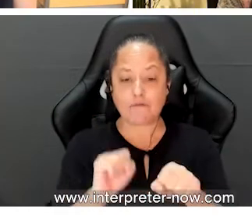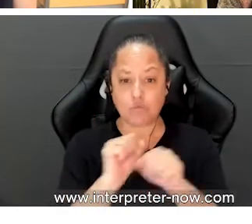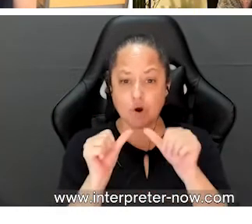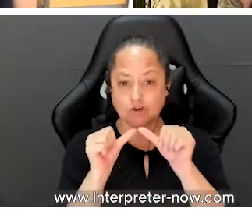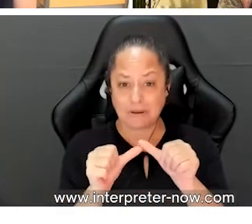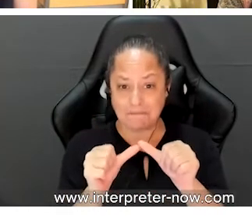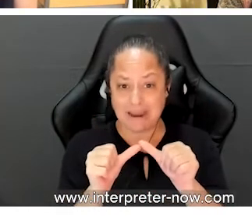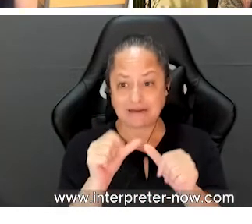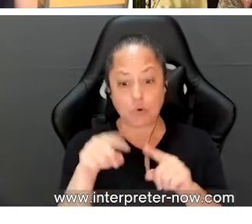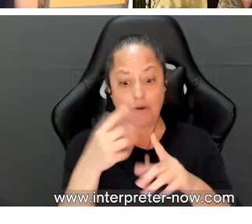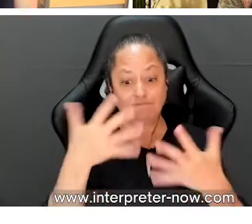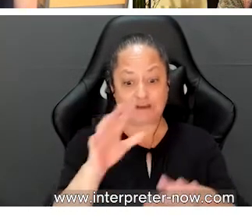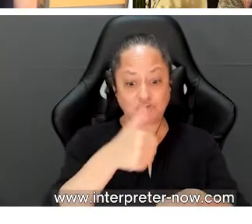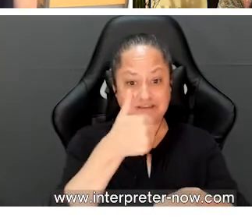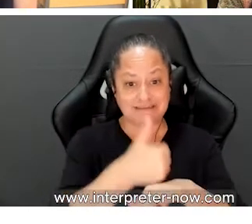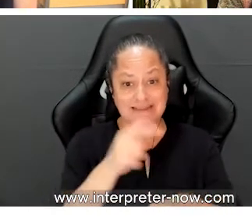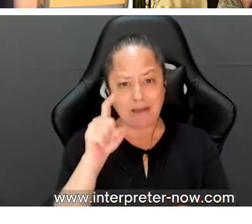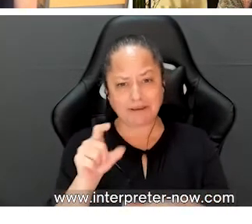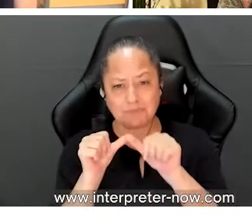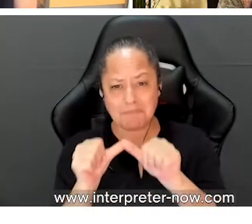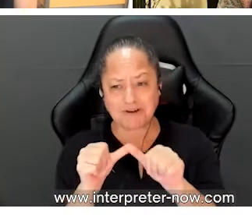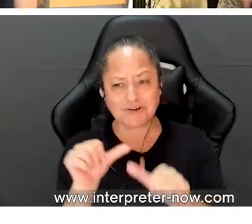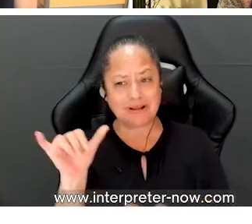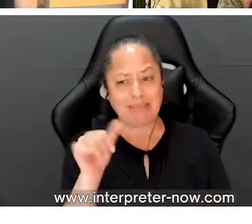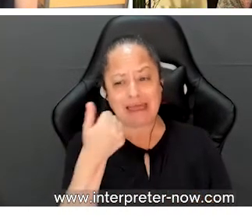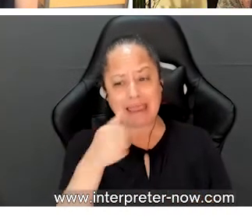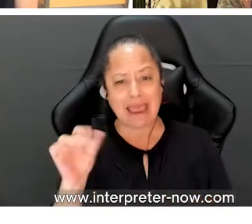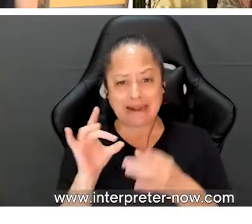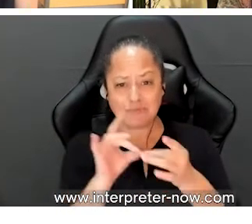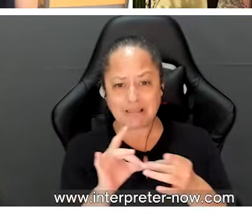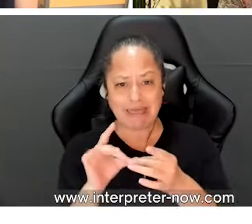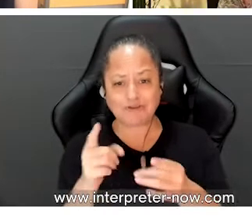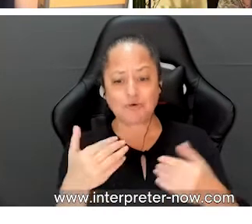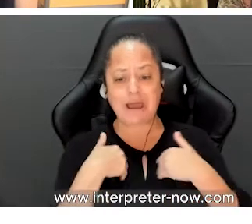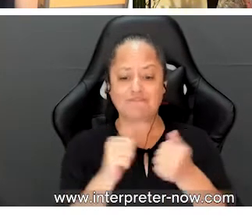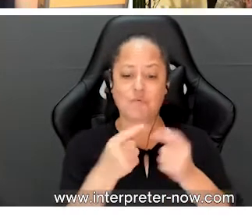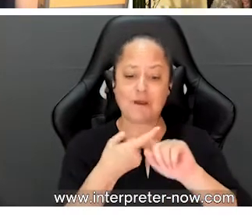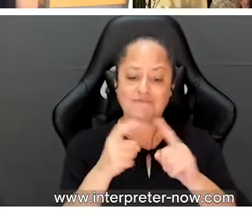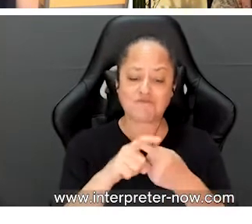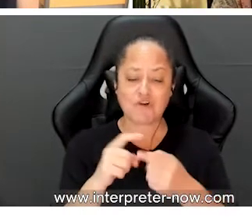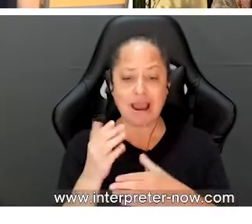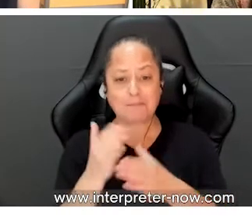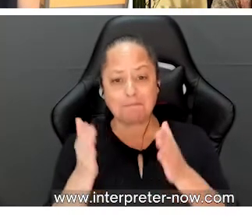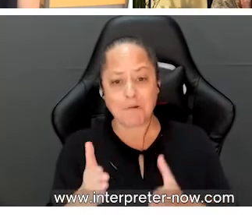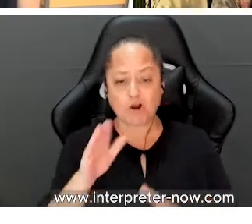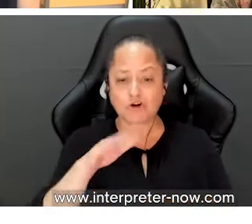You have to maintain it once you've established it. Just like any relationship you have with a friend, with a partner, with your child, or